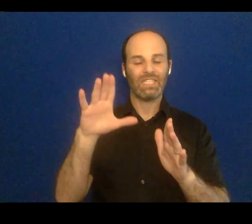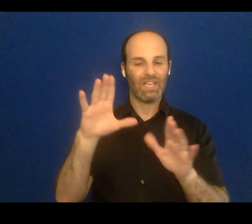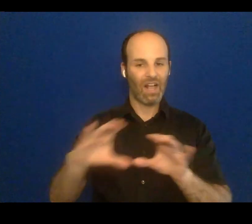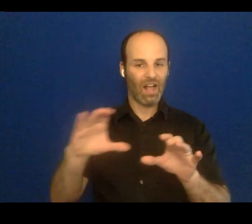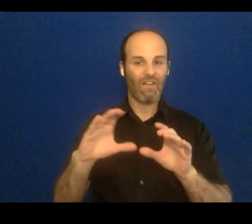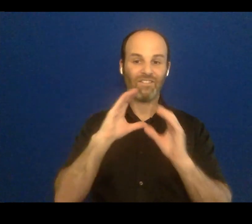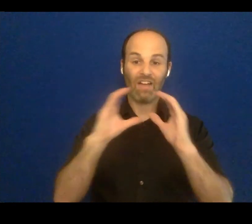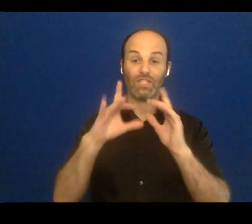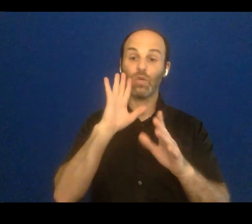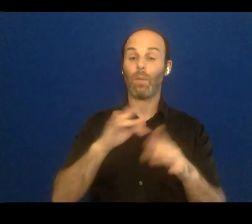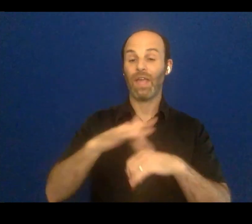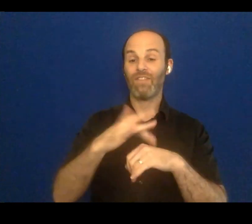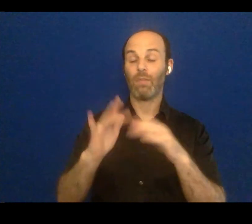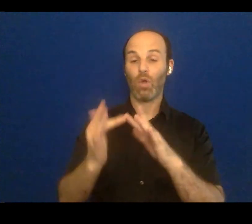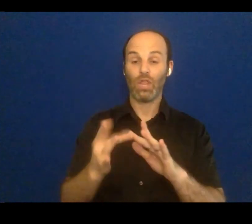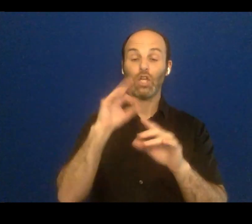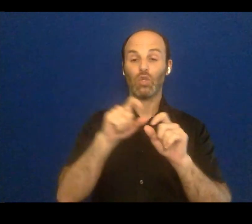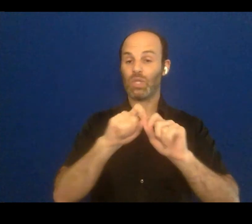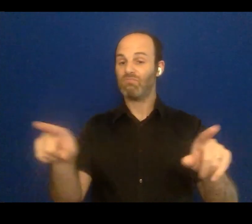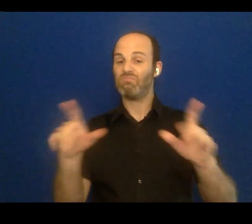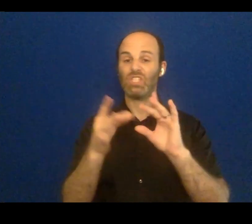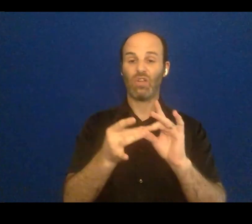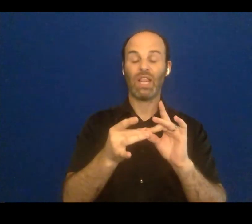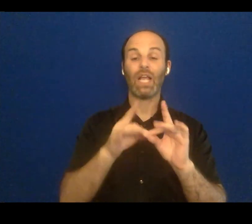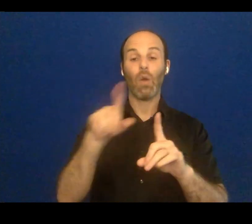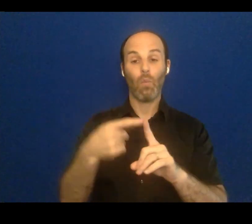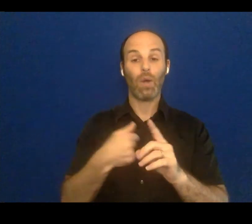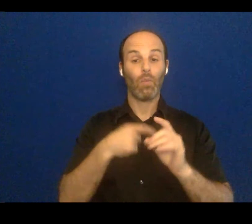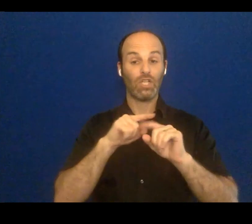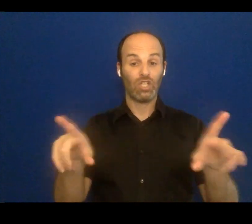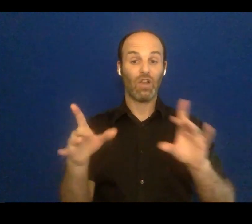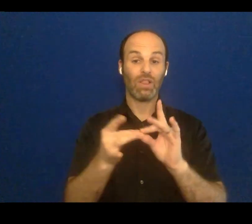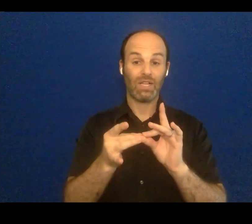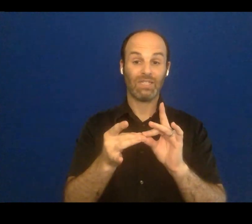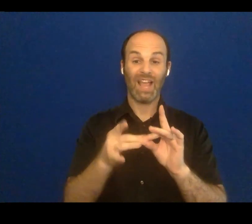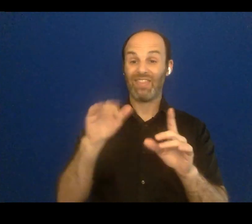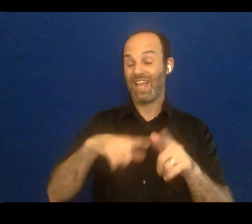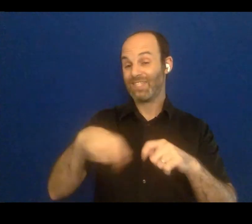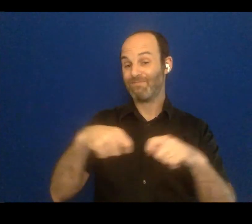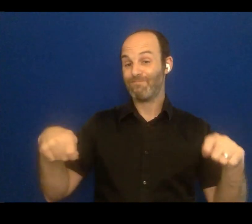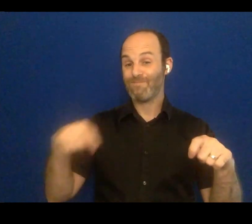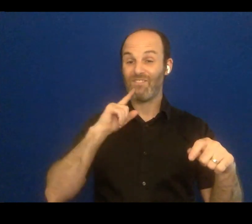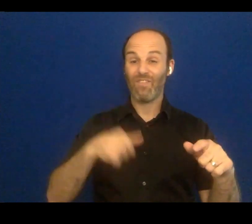WILL BE AVAILABLE ONLINE AND YOU CAN SHARE THE LINK WITH THE FOLKS. AND THAT WILL CONCLUDE FOR THIS AFTERNOON.